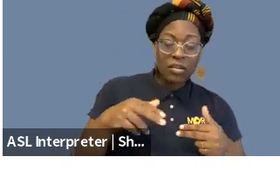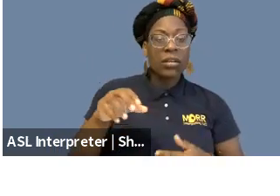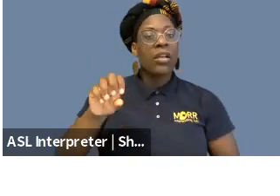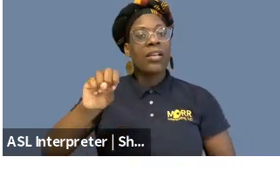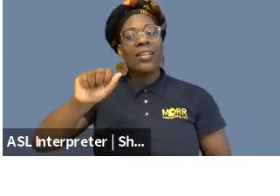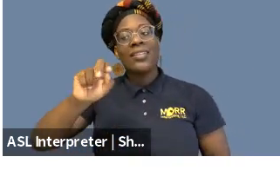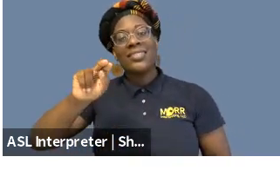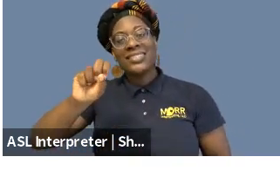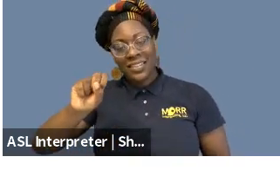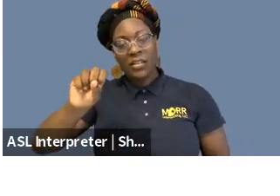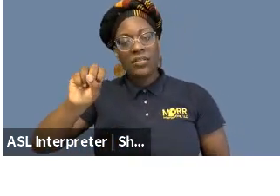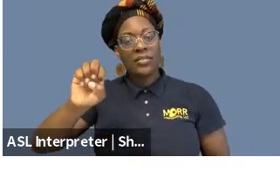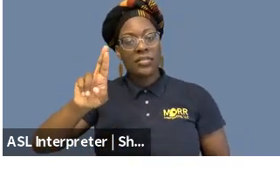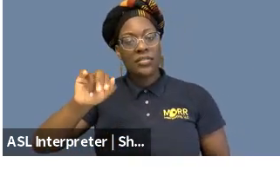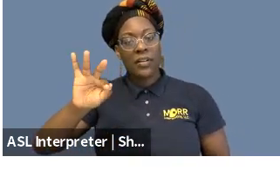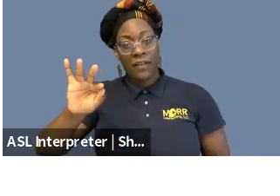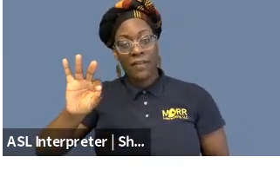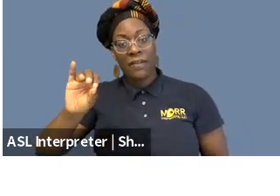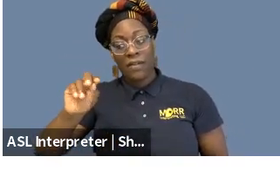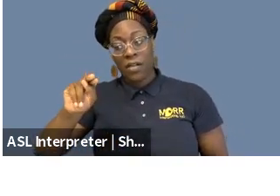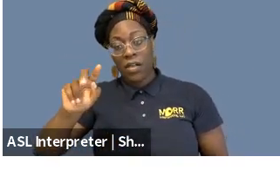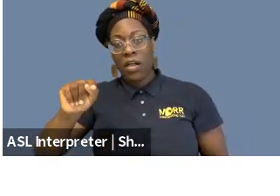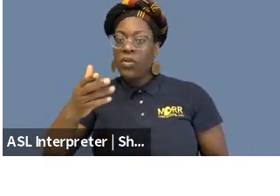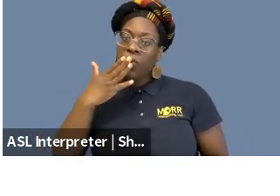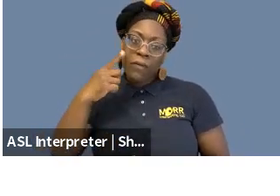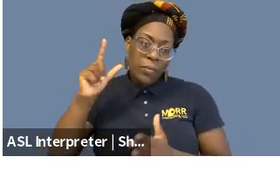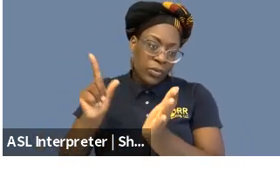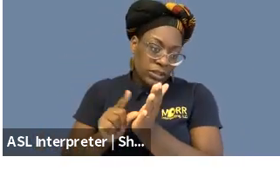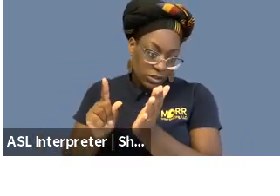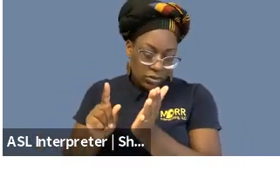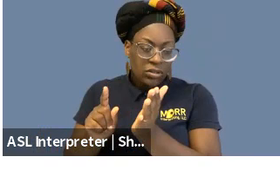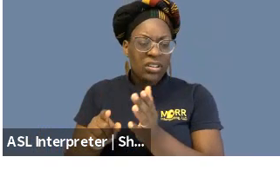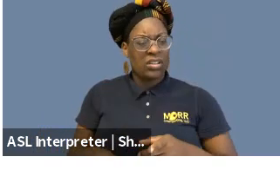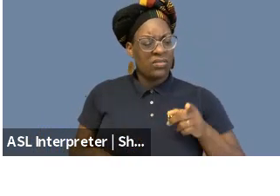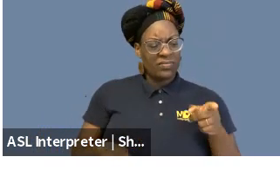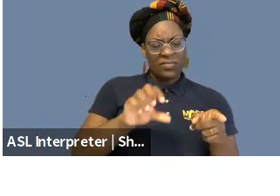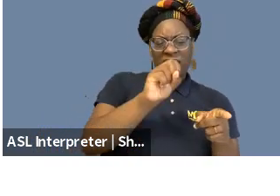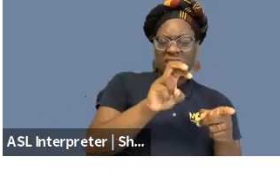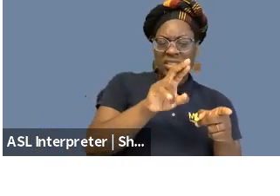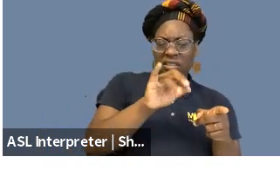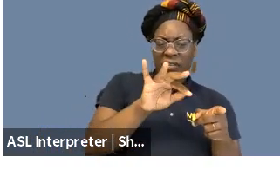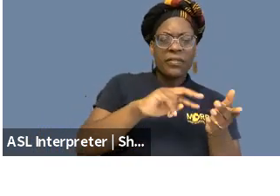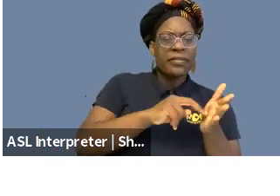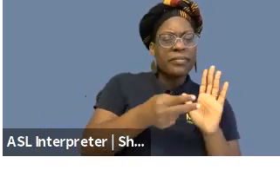or Courier) for print. Serif means the letter has little lines or "tails" at the end of the